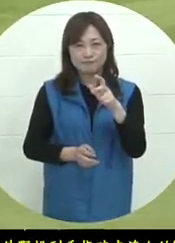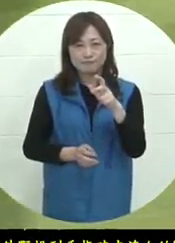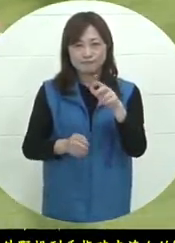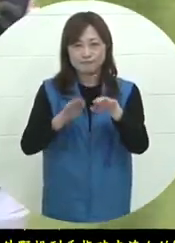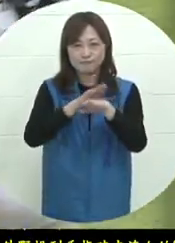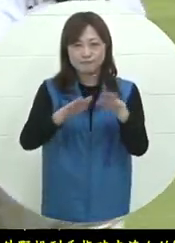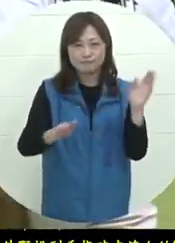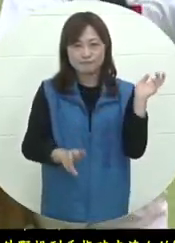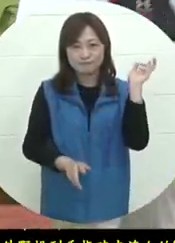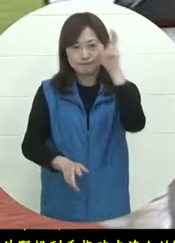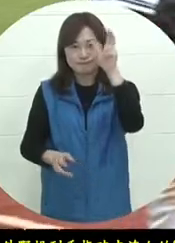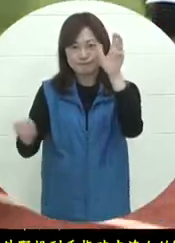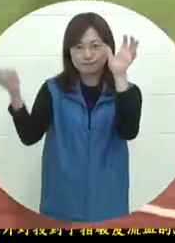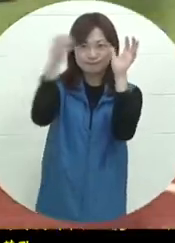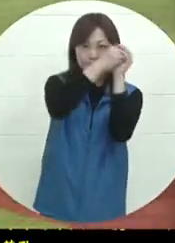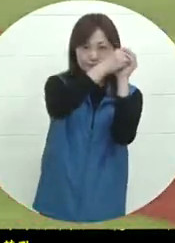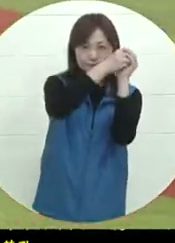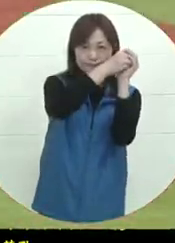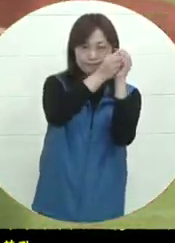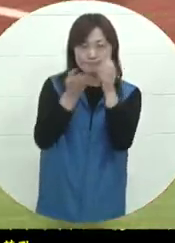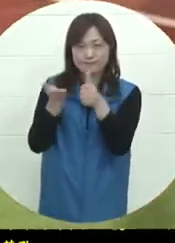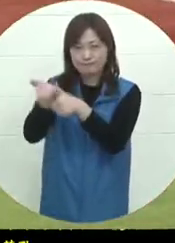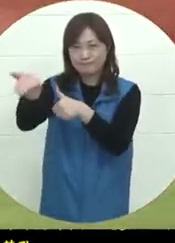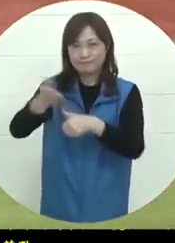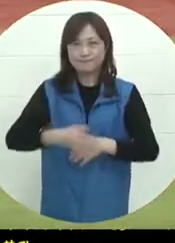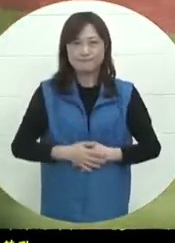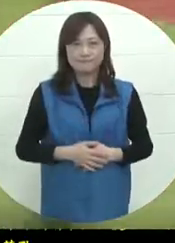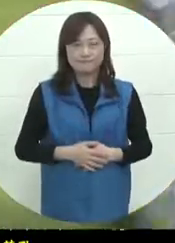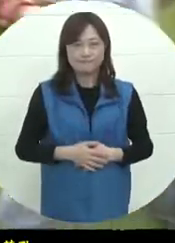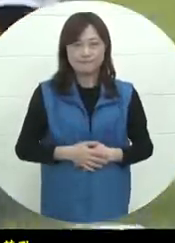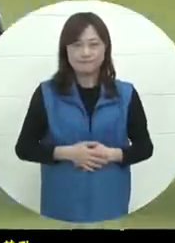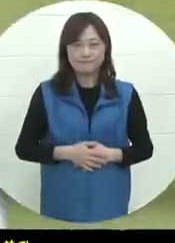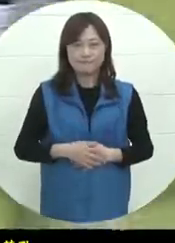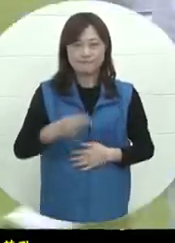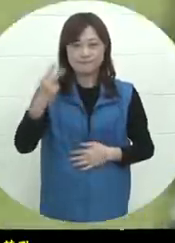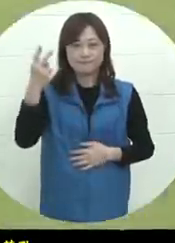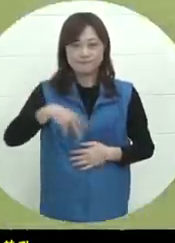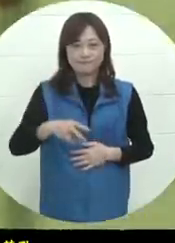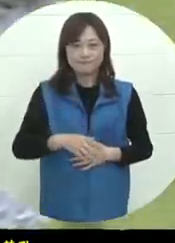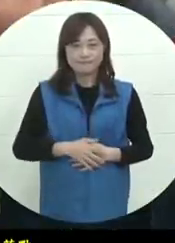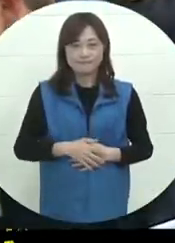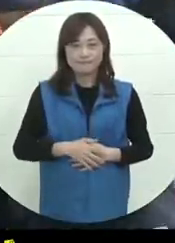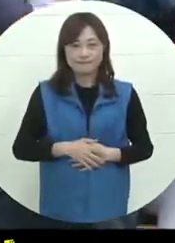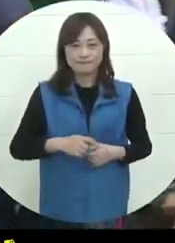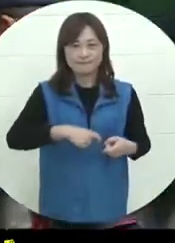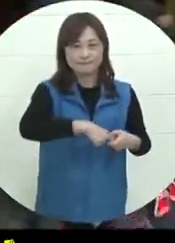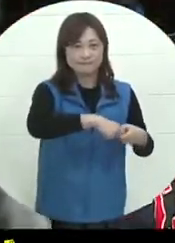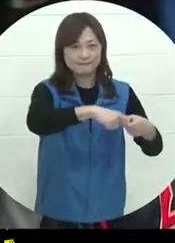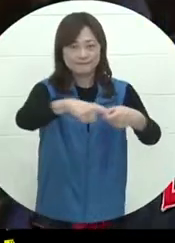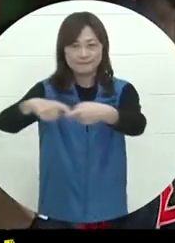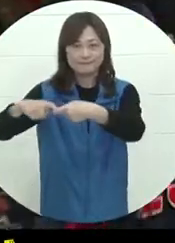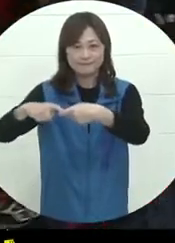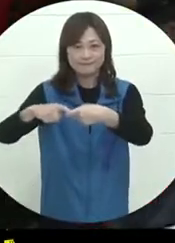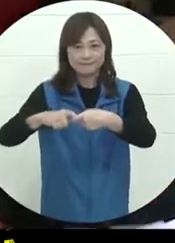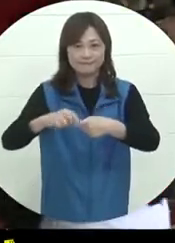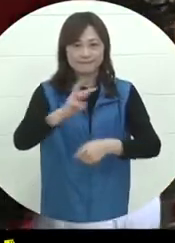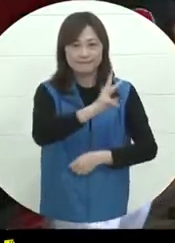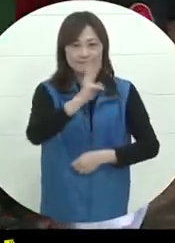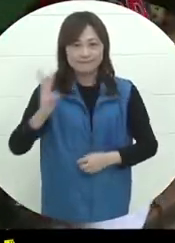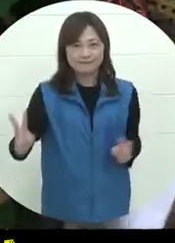him and knocked him out. It included a successful signature. After three ups and three downs in disguise,